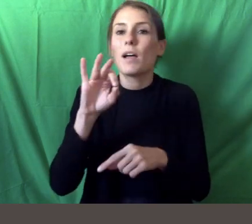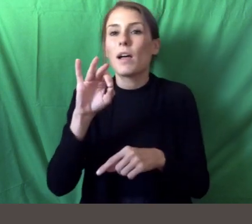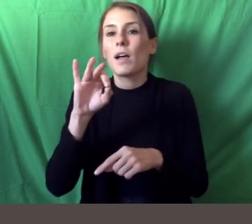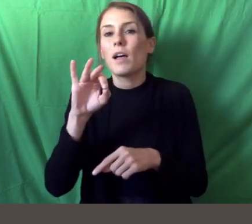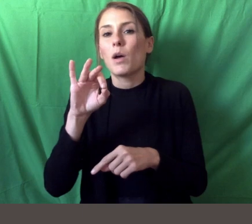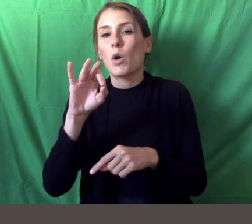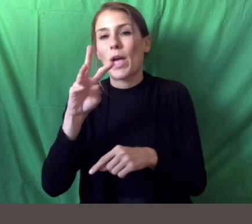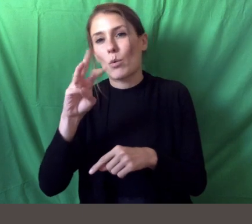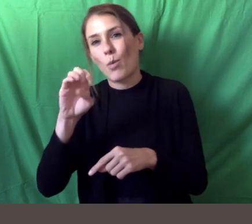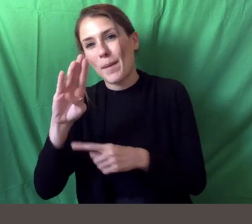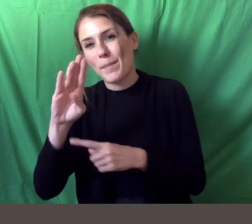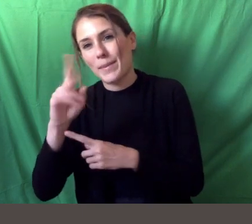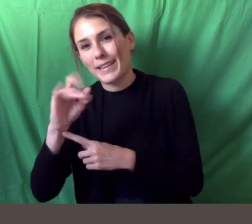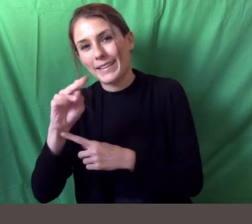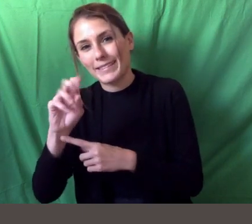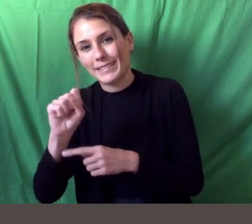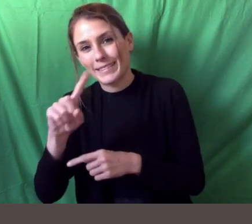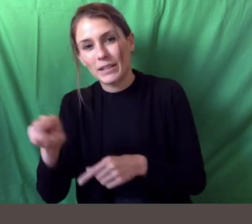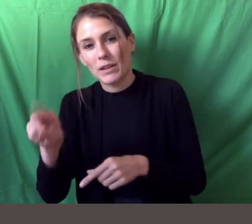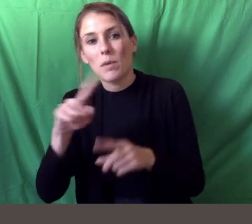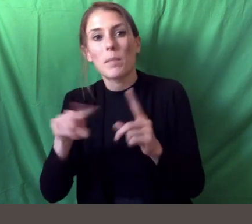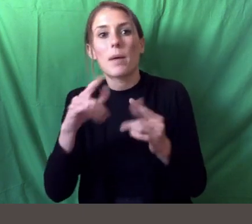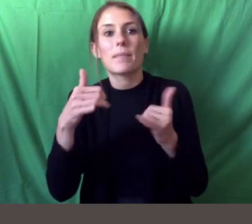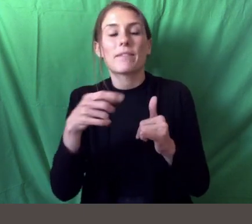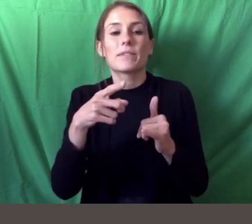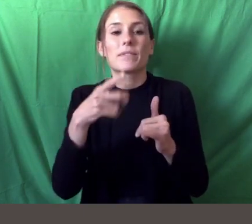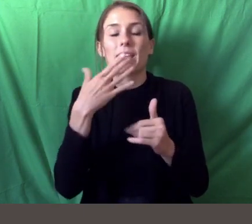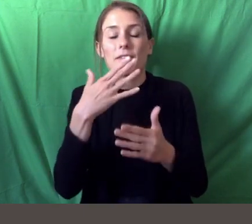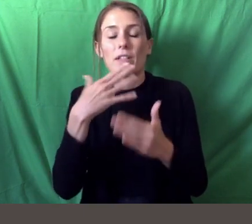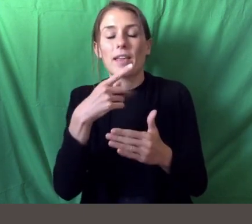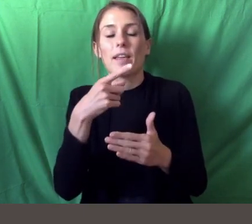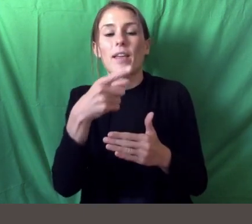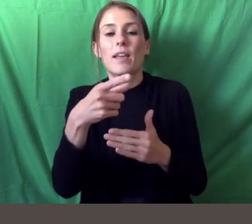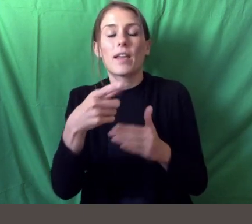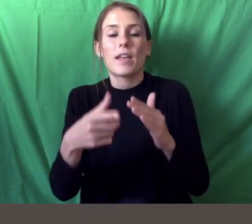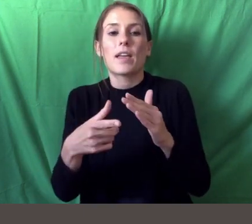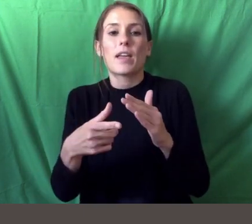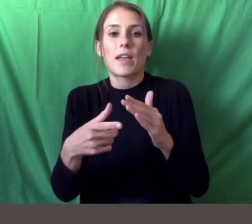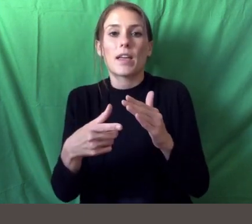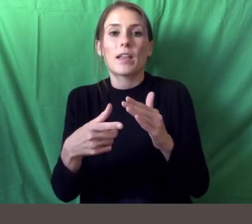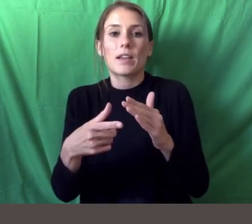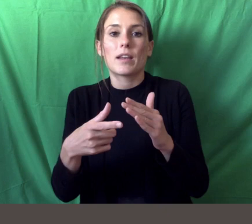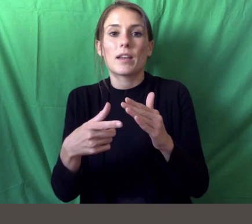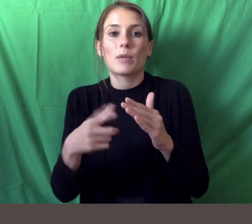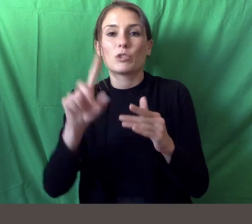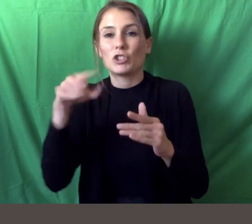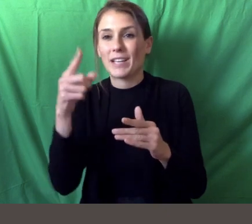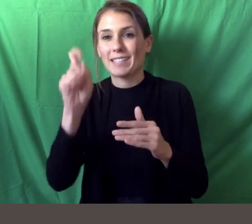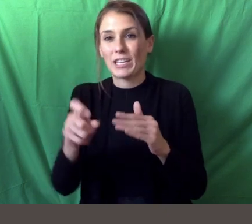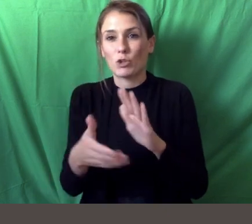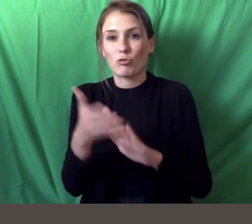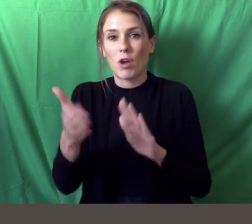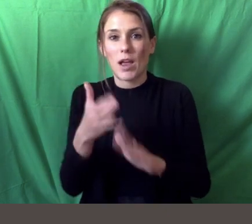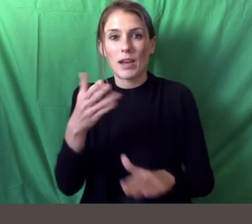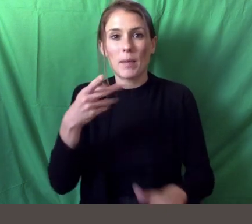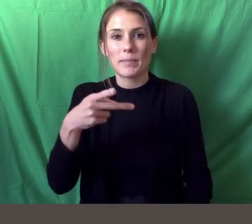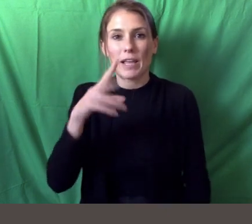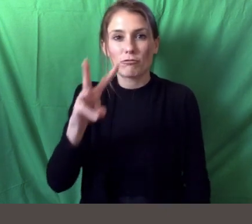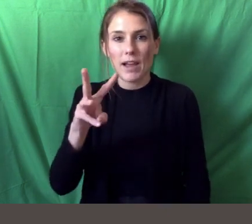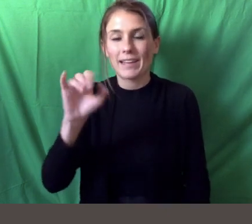Thankfully, PlayWright manages its browsers for us. All we need to do is run PlayWright install.